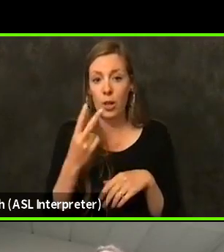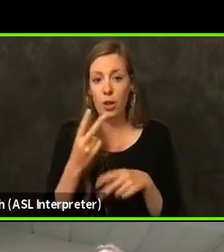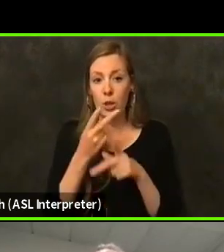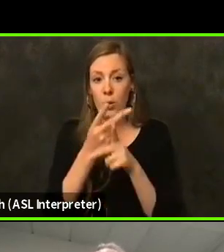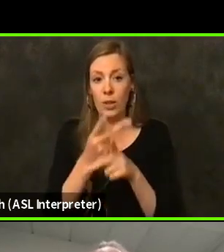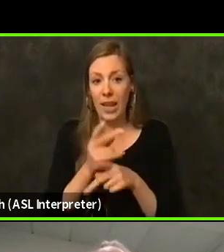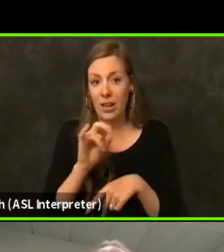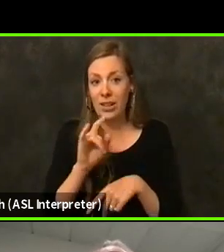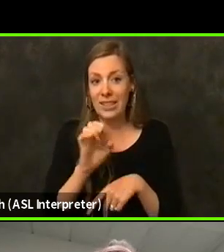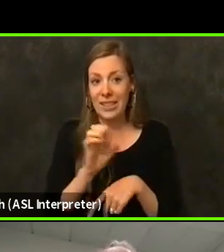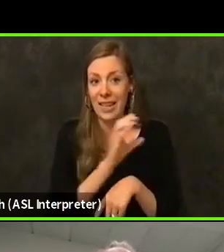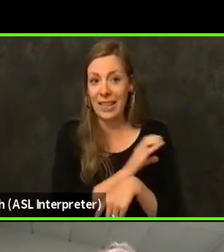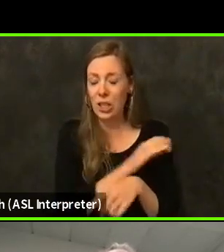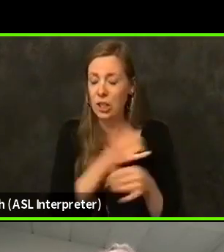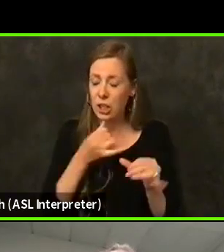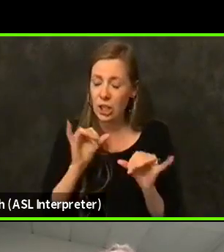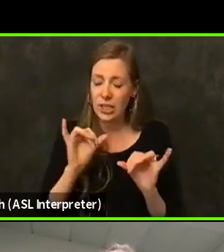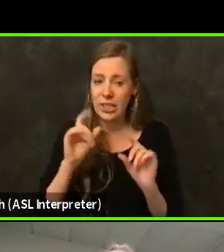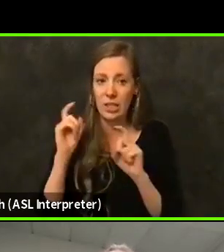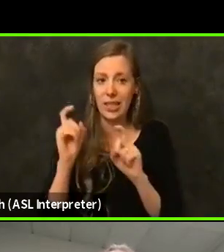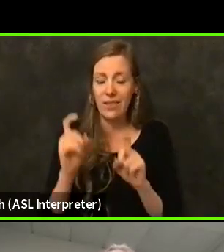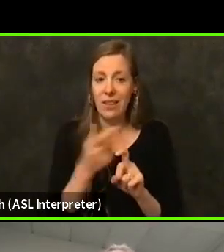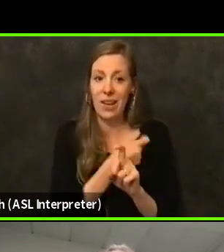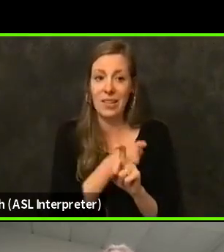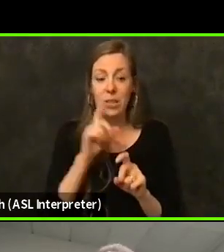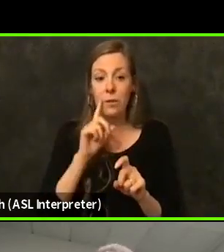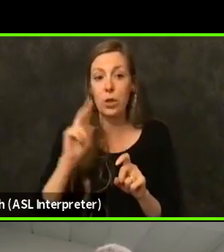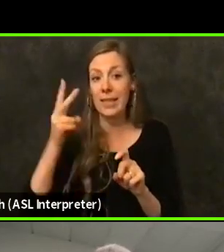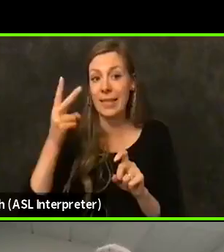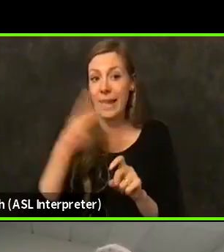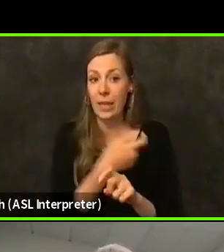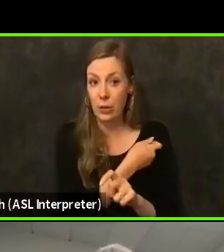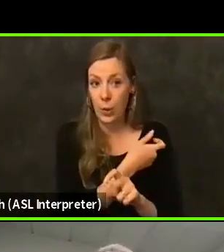They are still vaccinating for second doses and that continues.